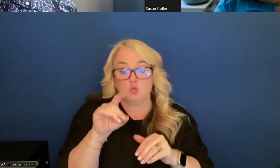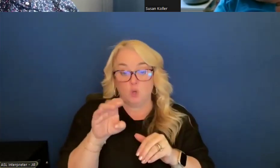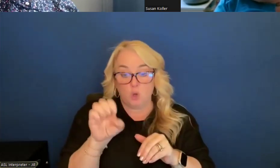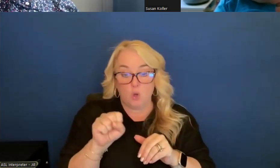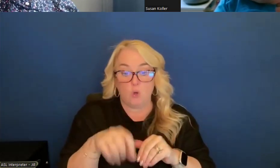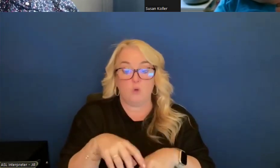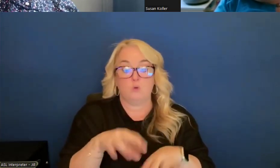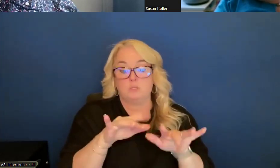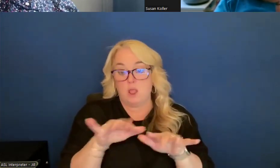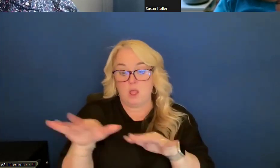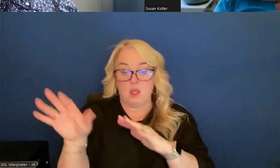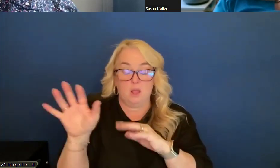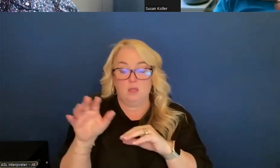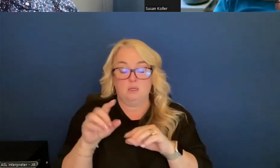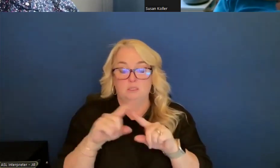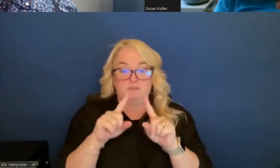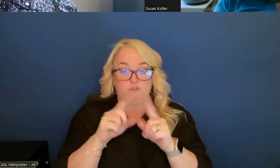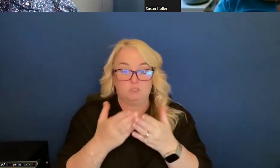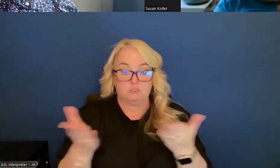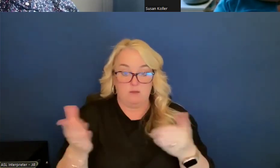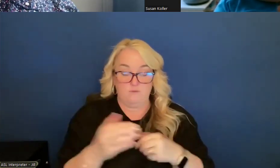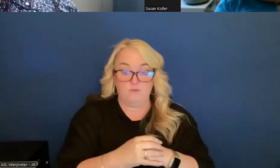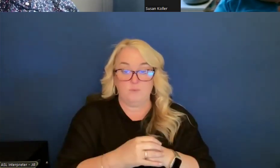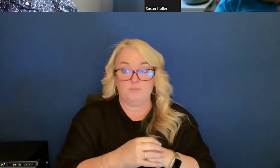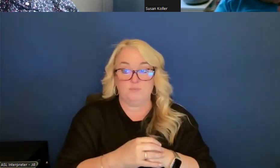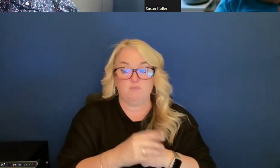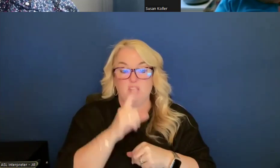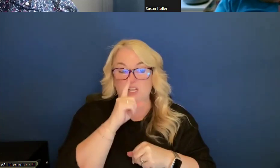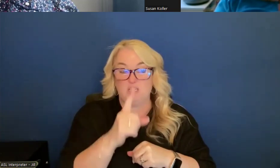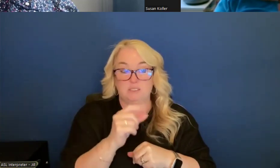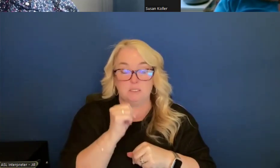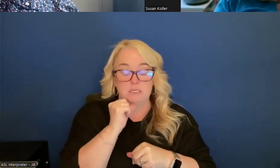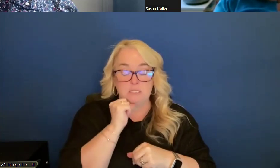that good stuff. And then, it is not, as Jennifer said, in plain